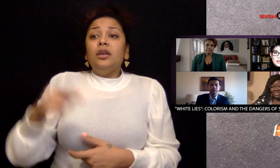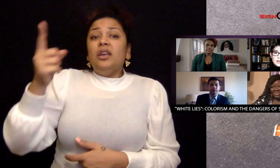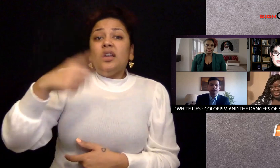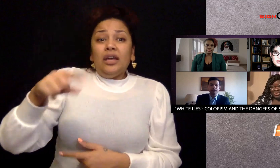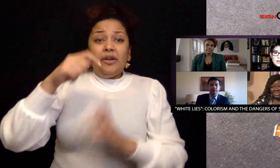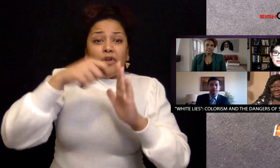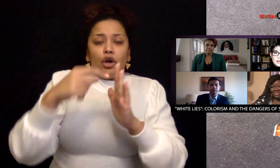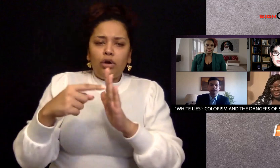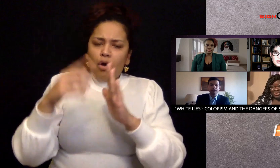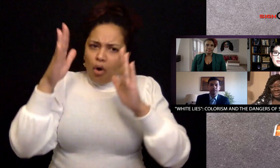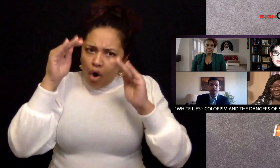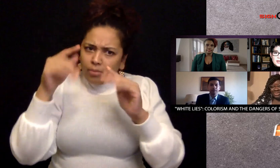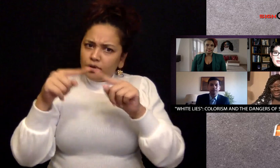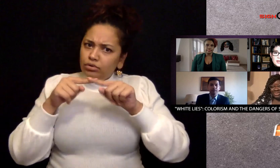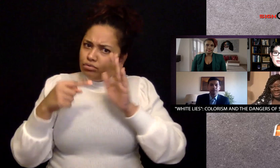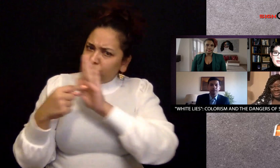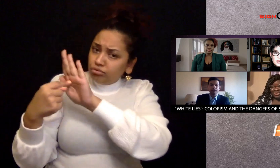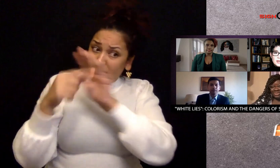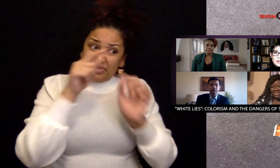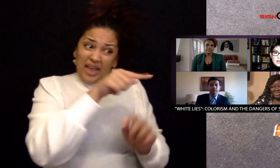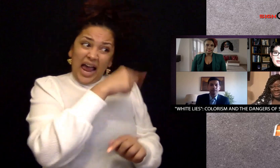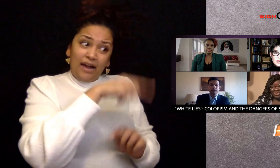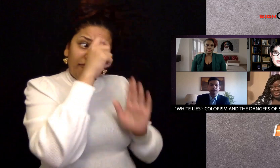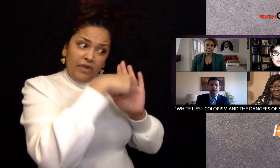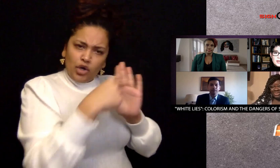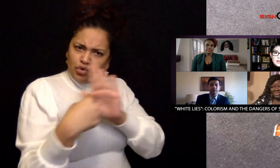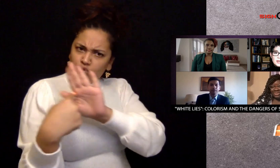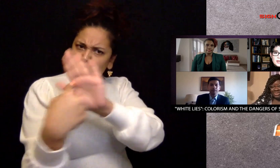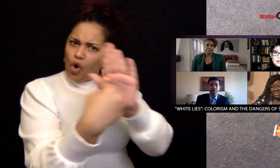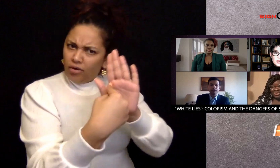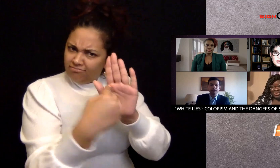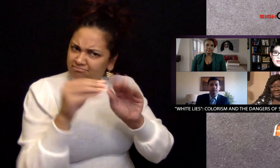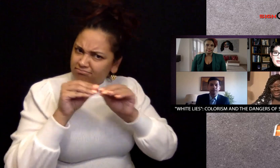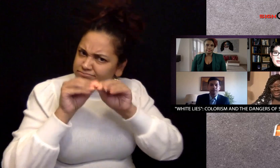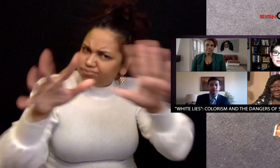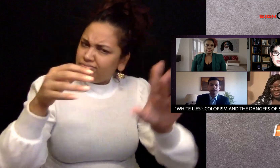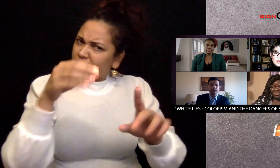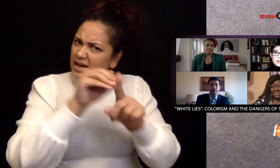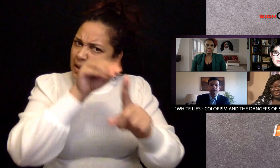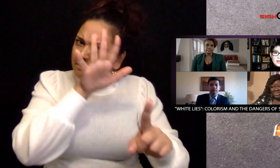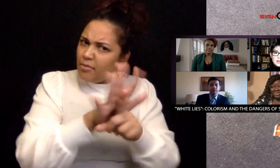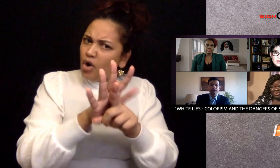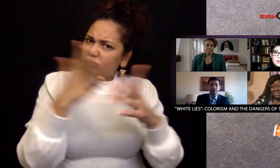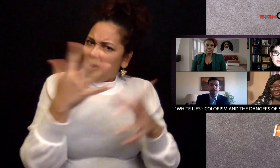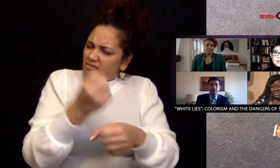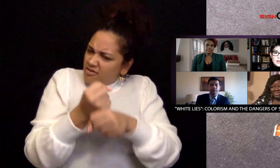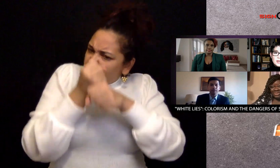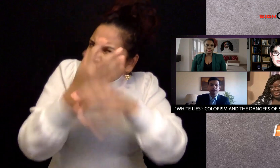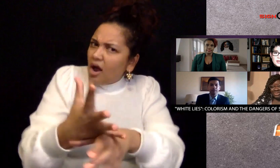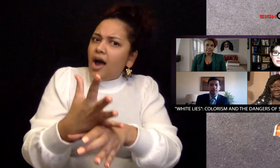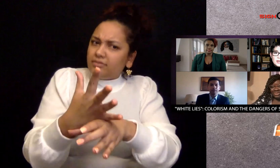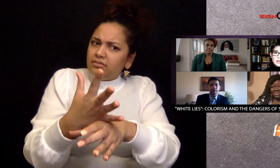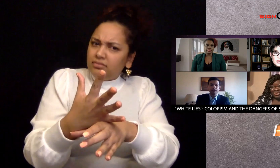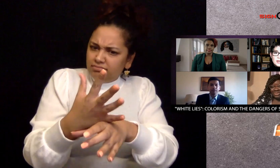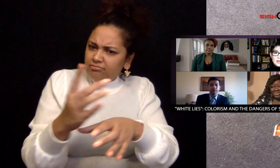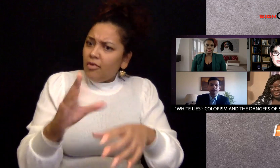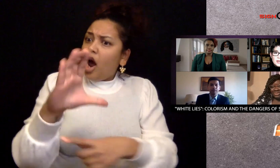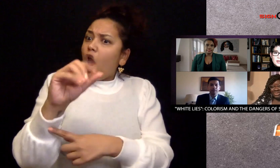large part of the skin whitening market and the series hopes to expose the root cause